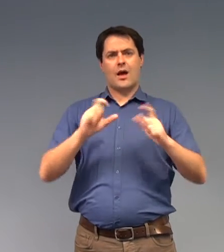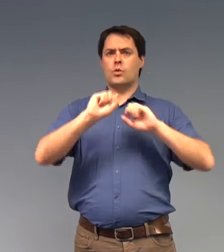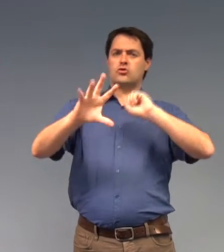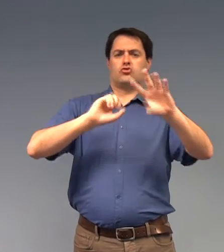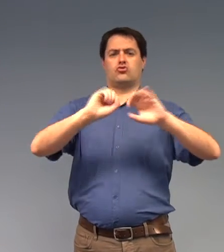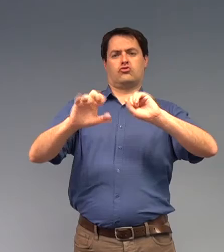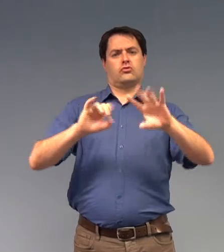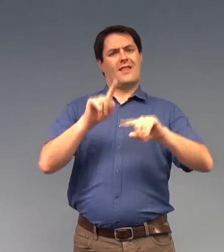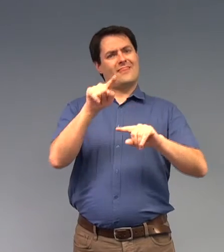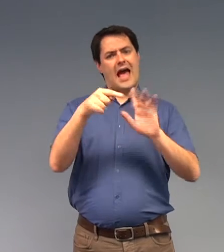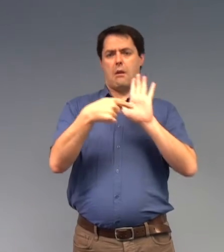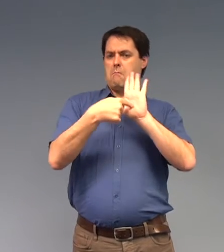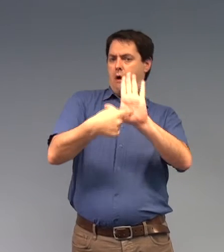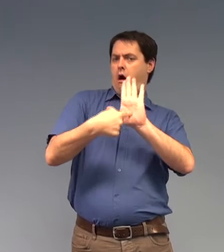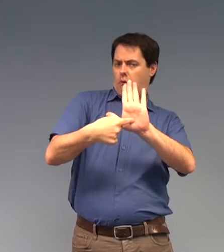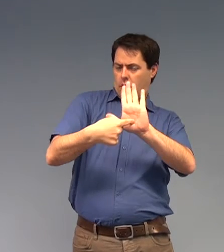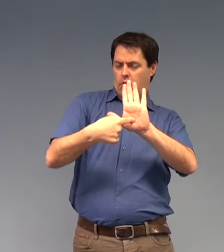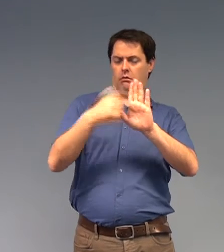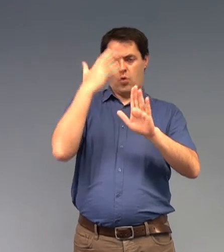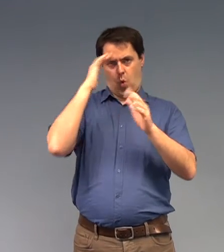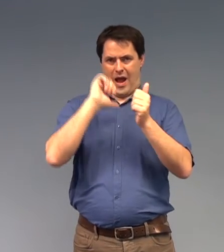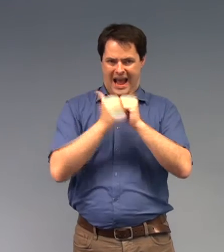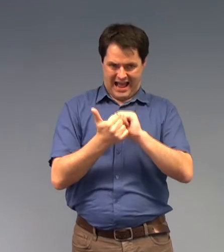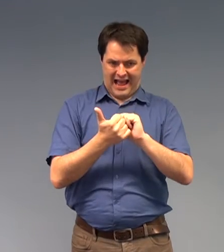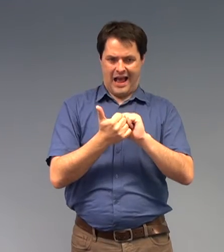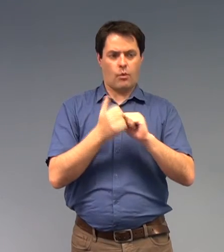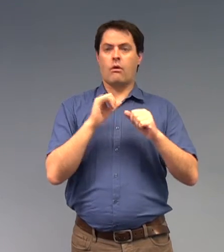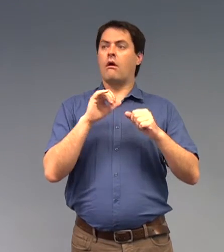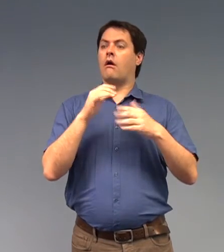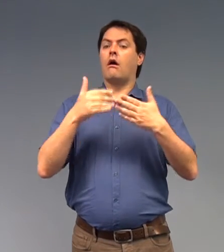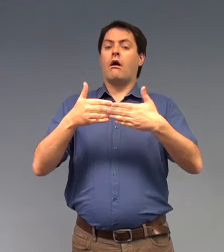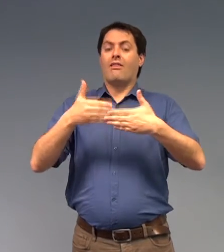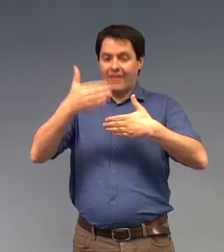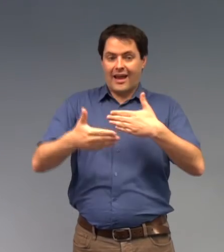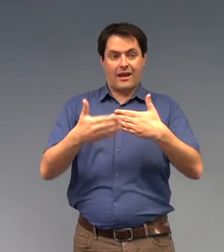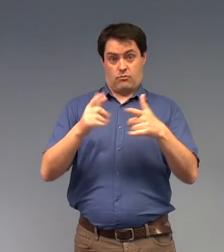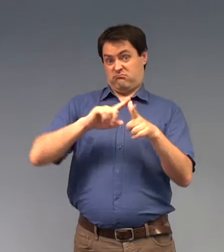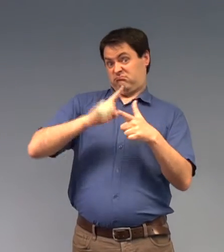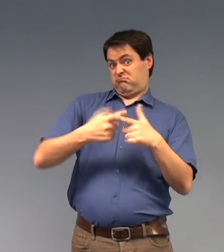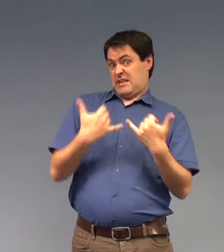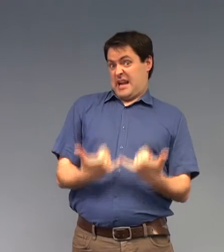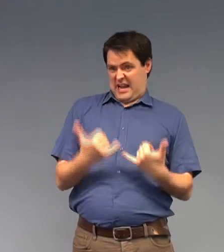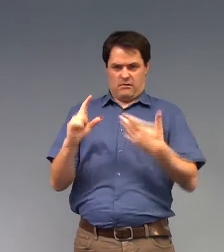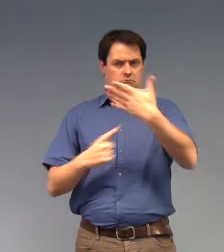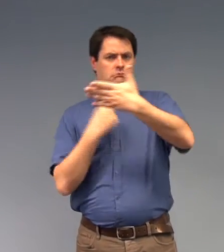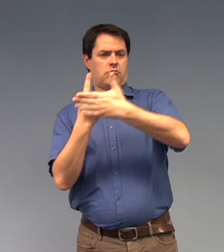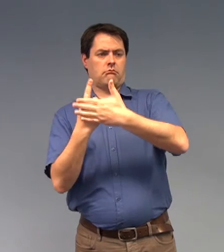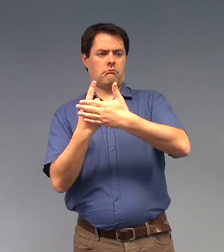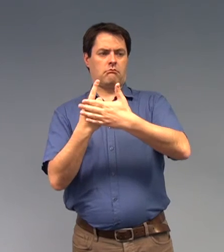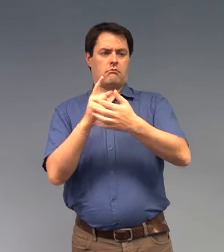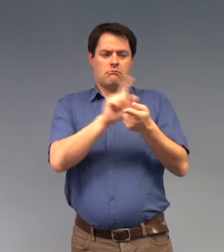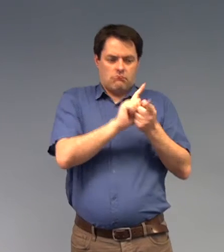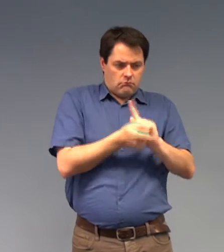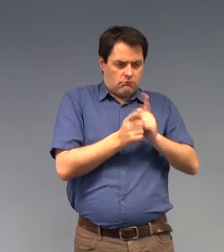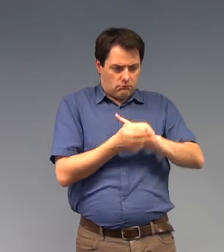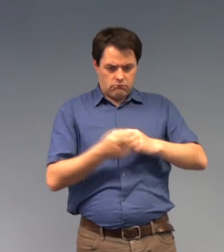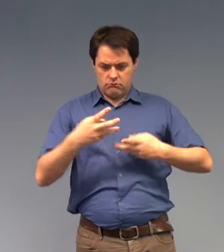and there have been other programs that have come and gone over the years. But these seem to have formed, these Deaf presenters, seemed to have formed that model,